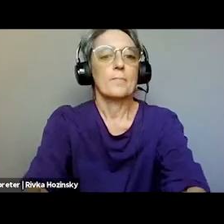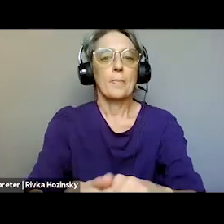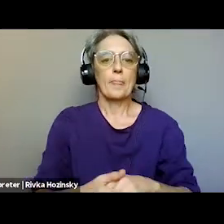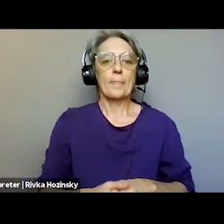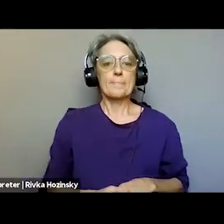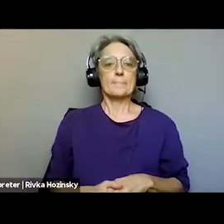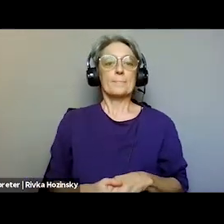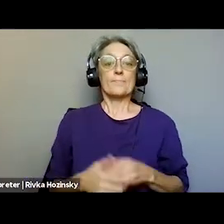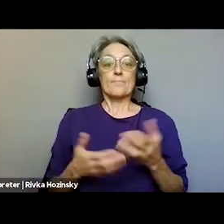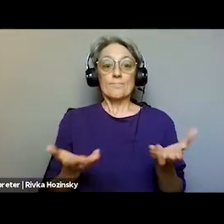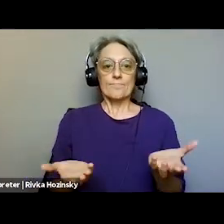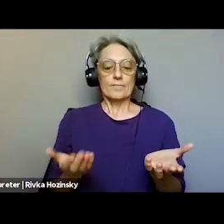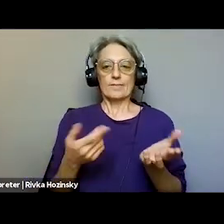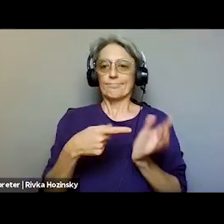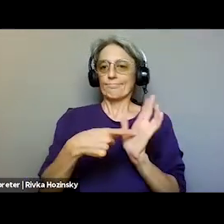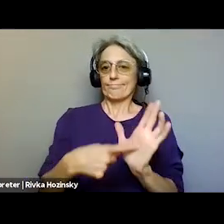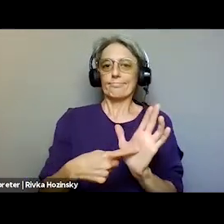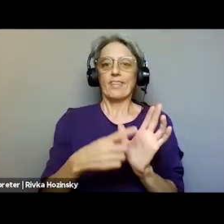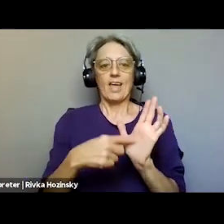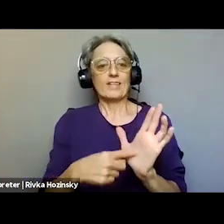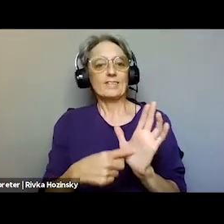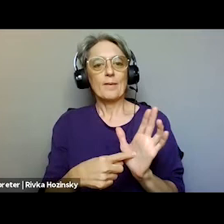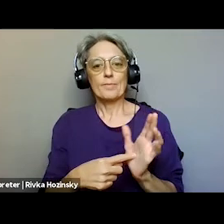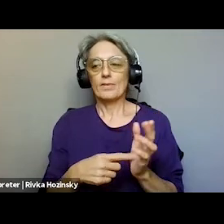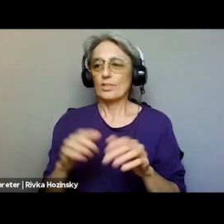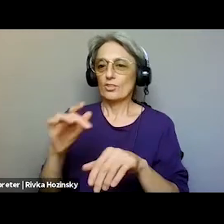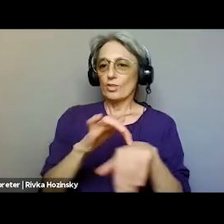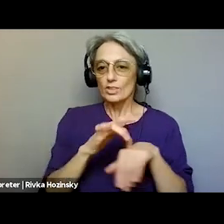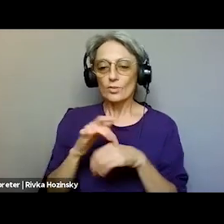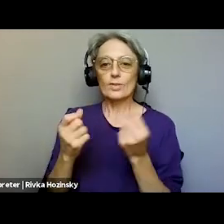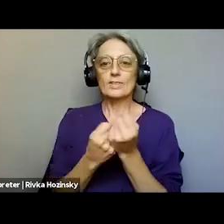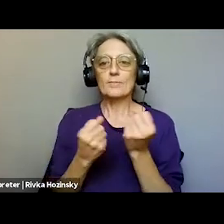how resources and supports really didn't consider the long-term needs of individuals.